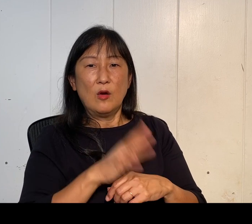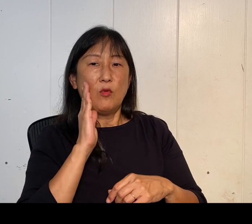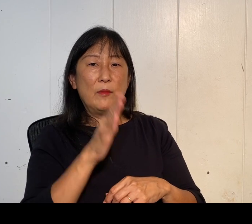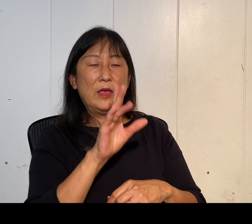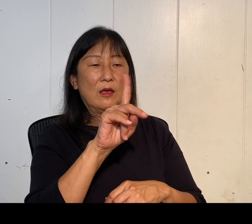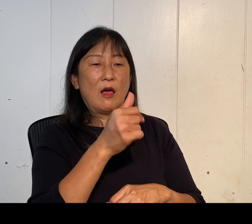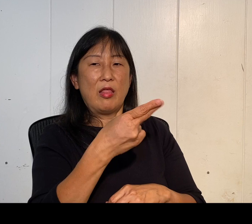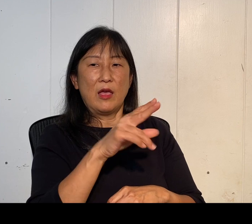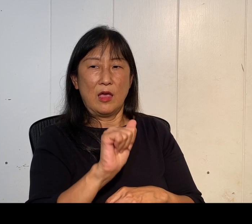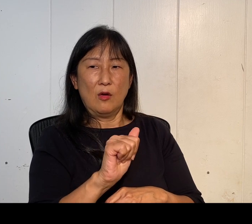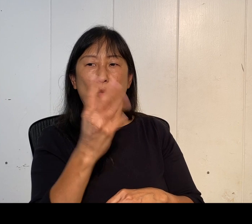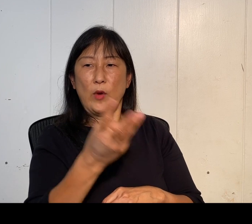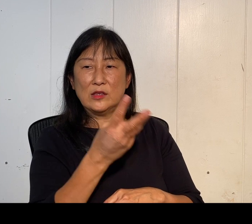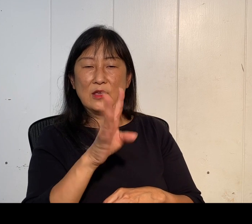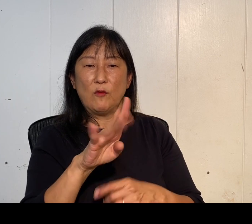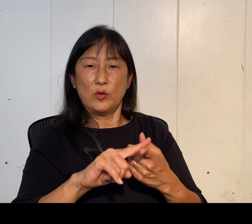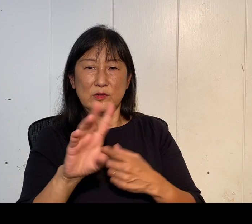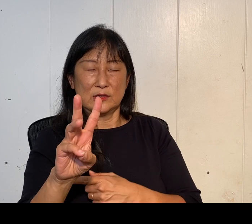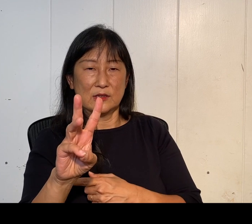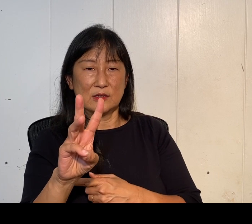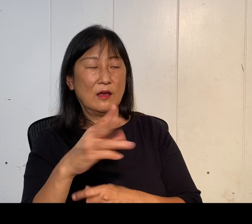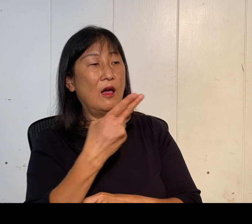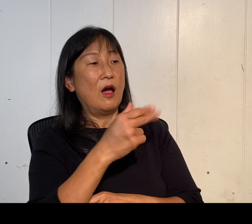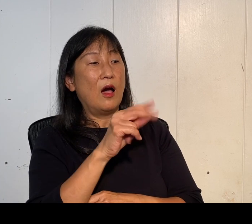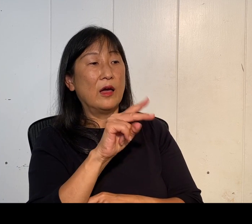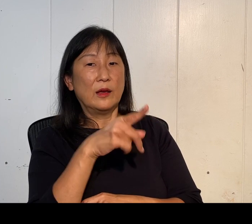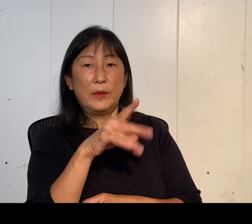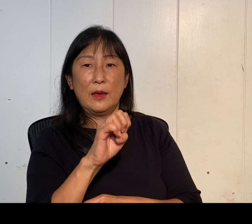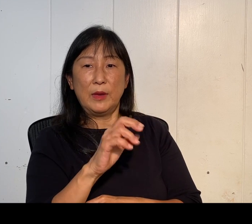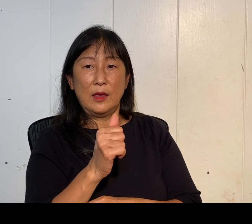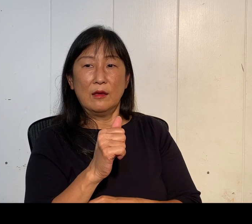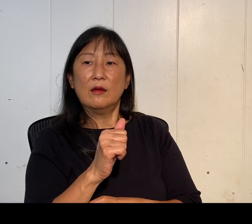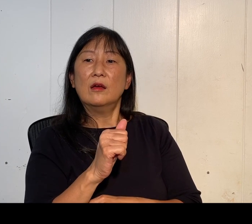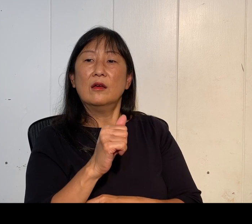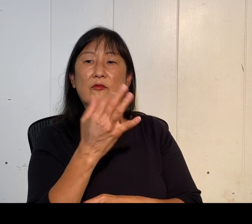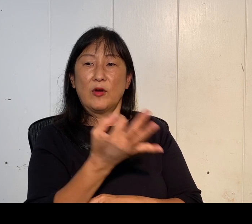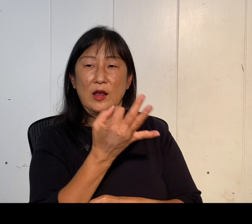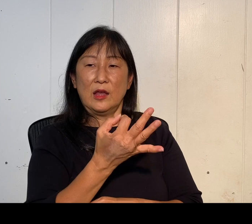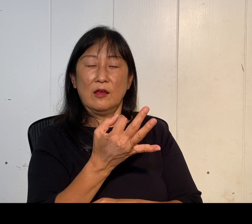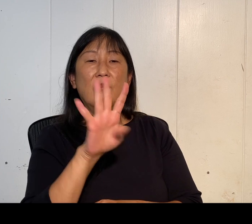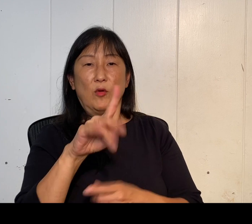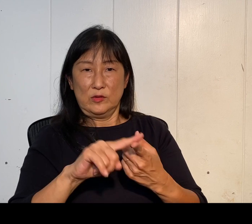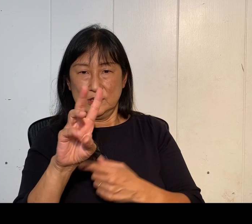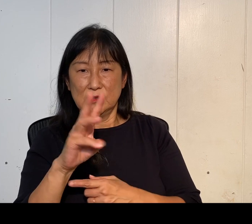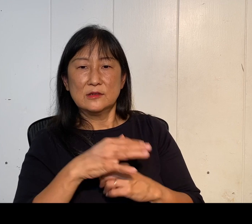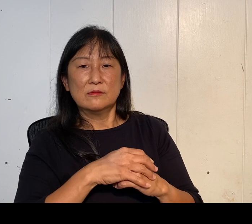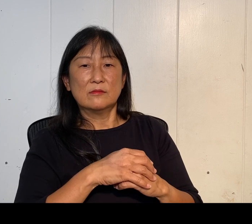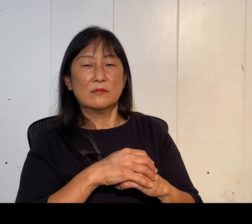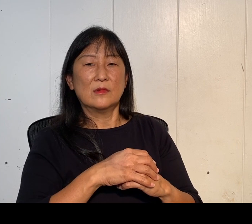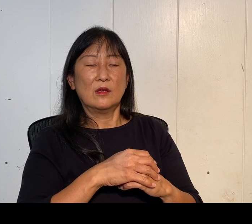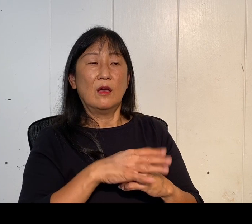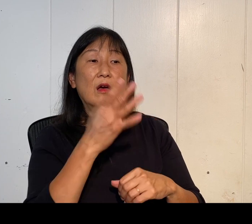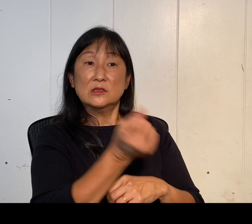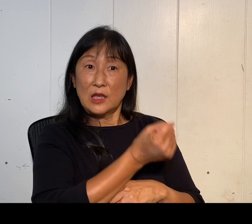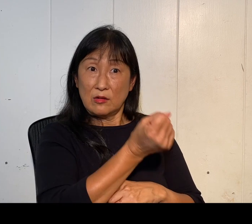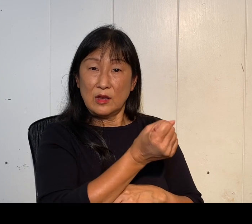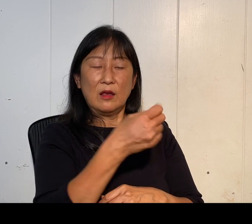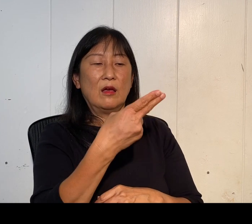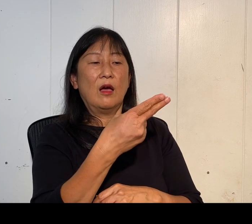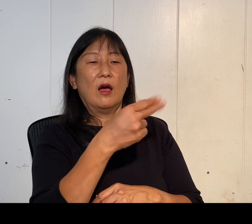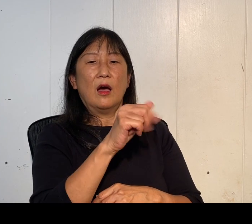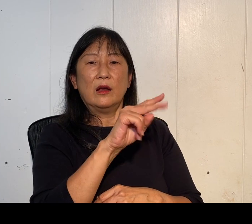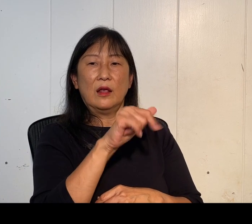We will be at the Kalaheo Neighborhood Center this Wednesday, from 4 to 6 p.m. and the Hanapepe Neighborhood Center this Friday, November 19, also from 4 to 6. On Saturday, we’ll be